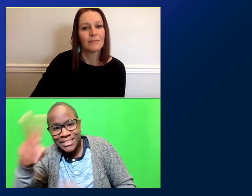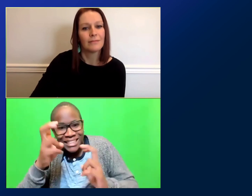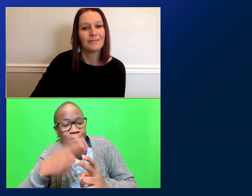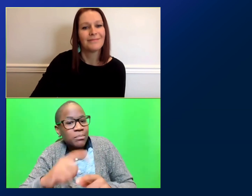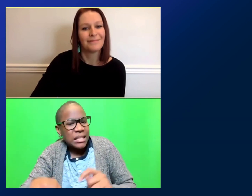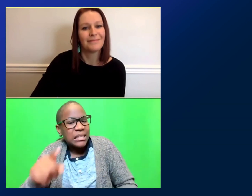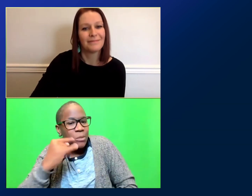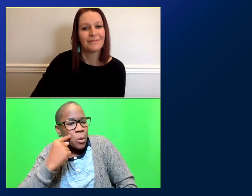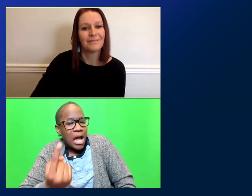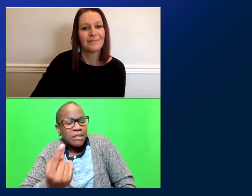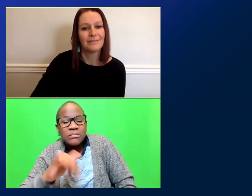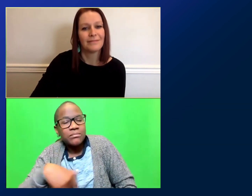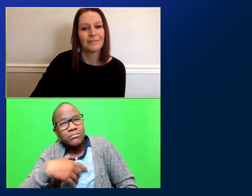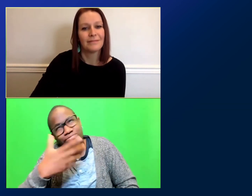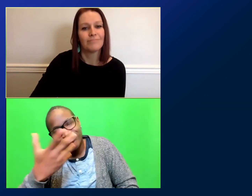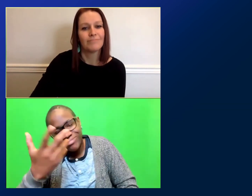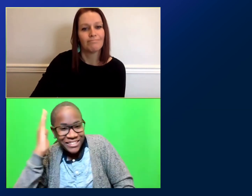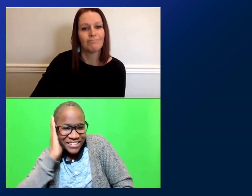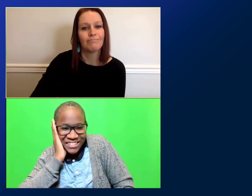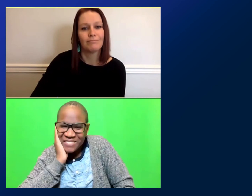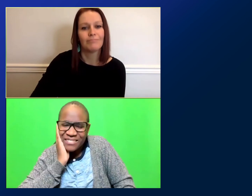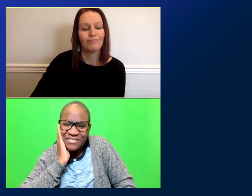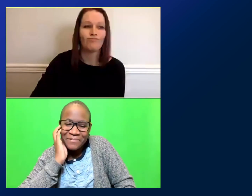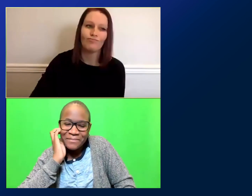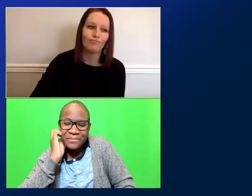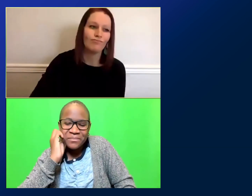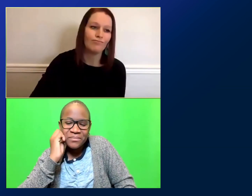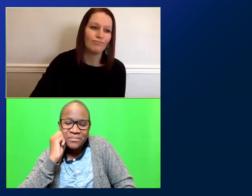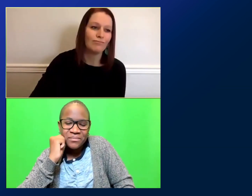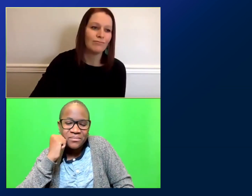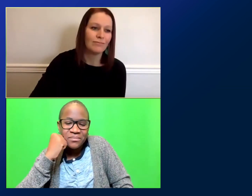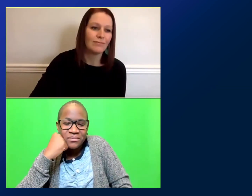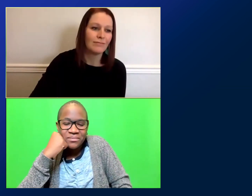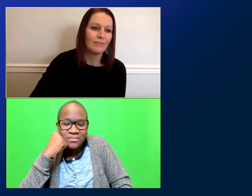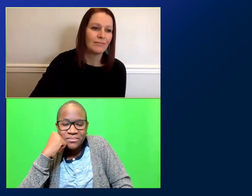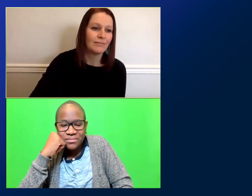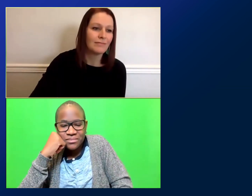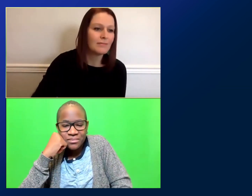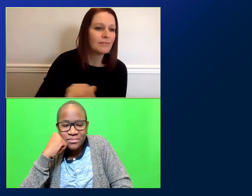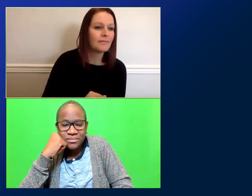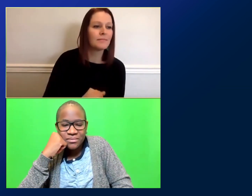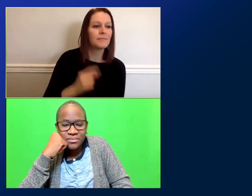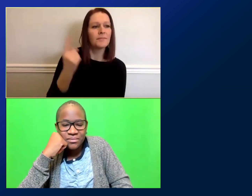one one deaf writer but that that was it and so i think that we could definitely use more this